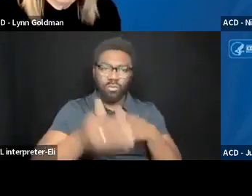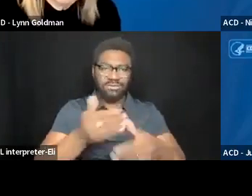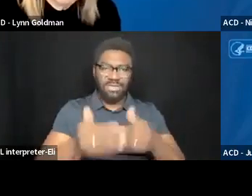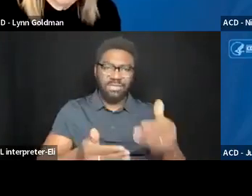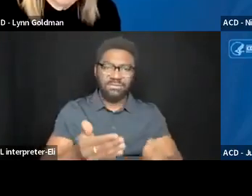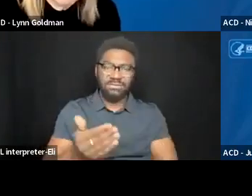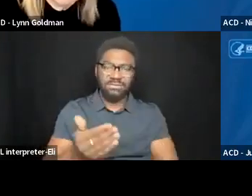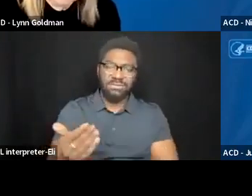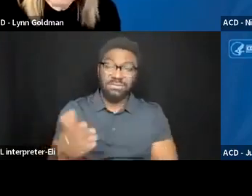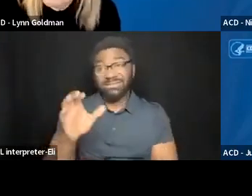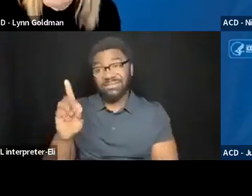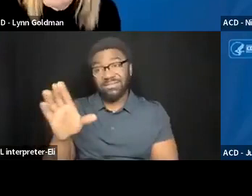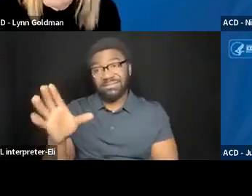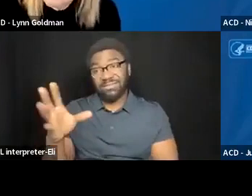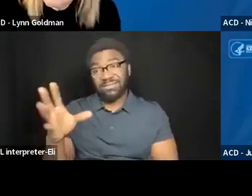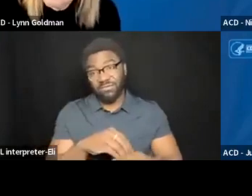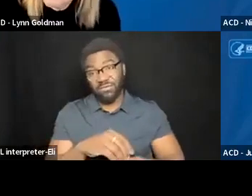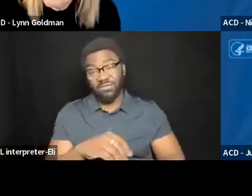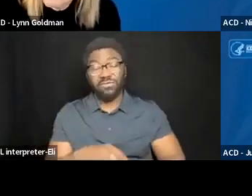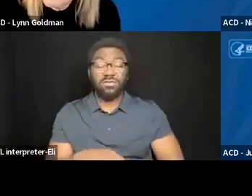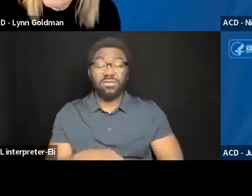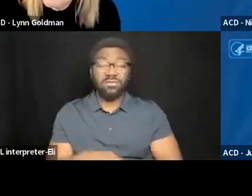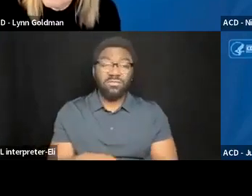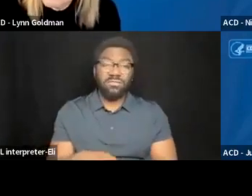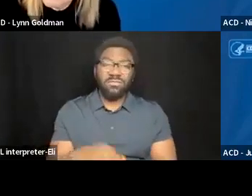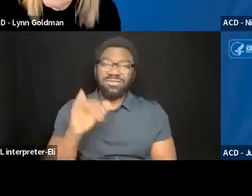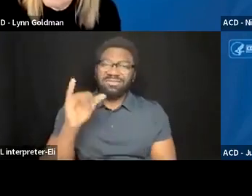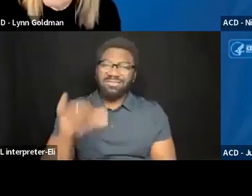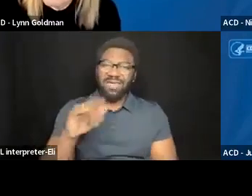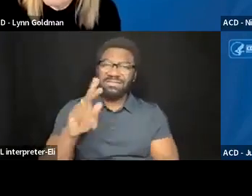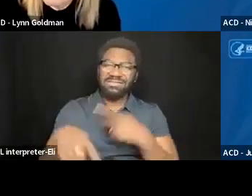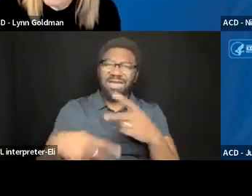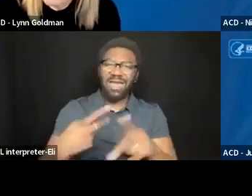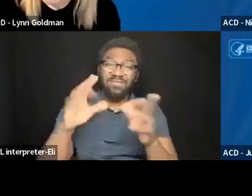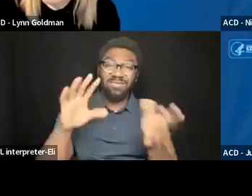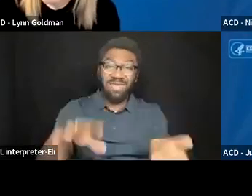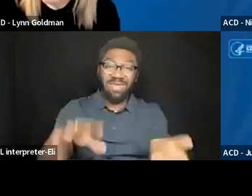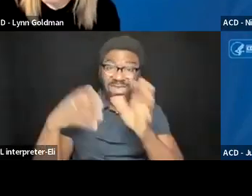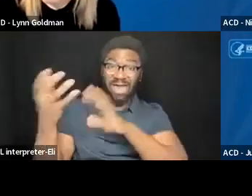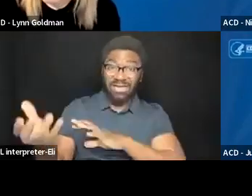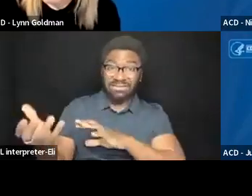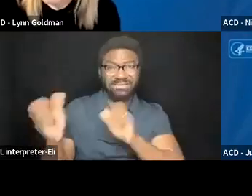But that type of chaos could easily happen again in the future.